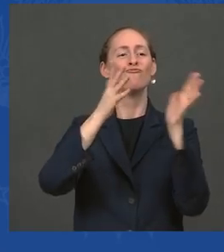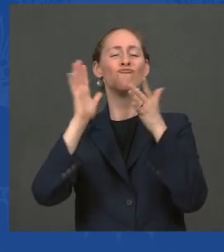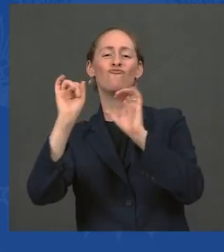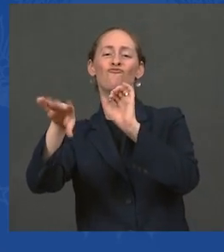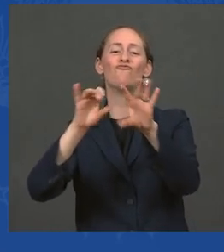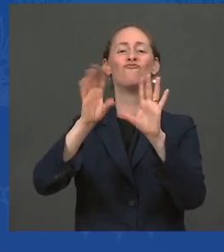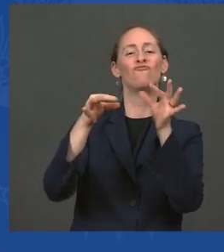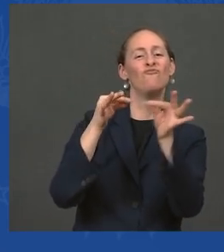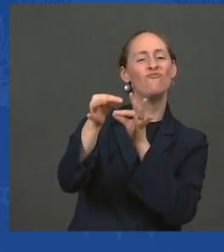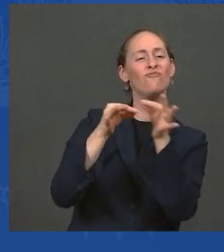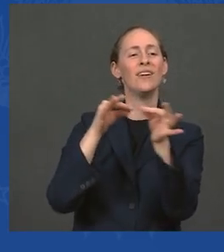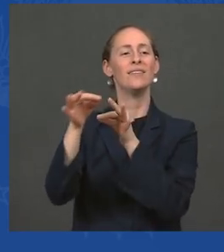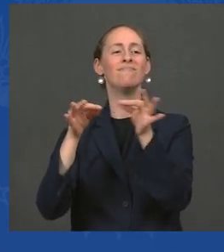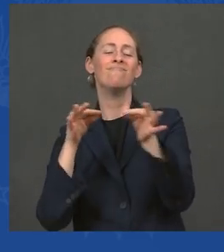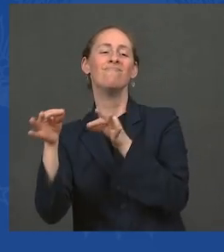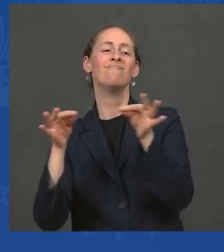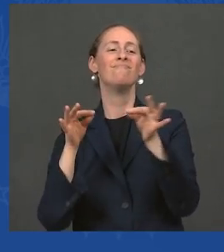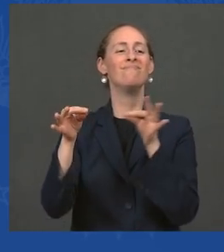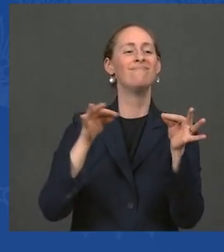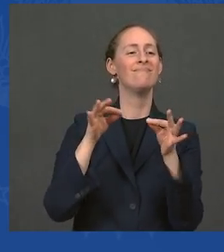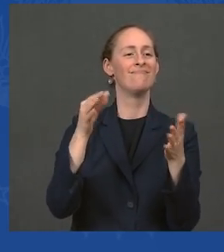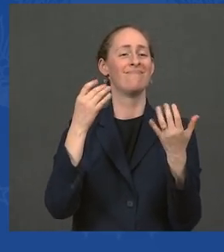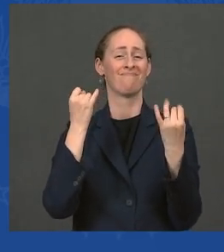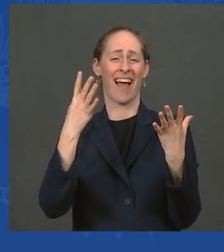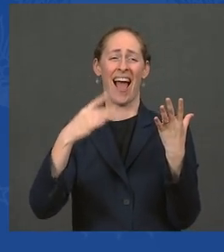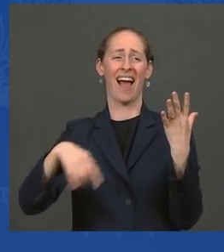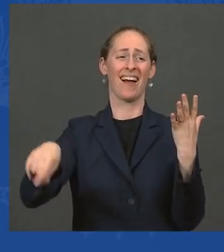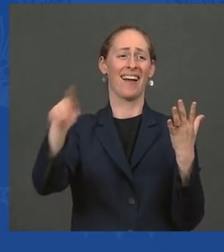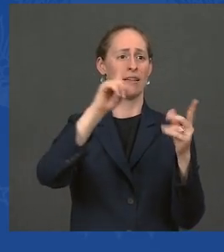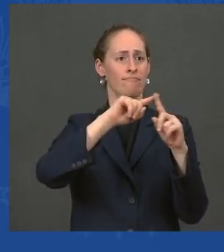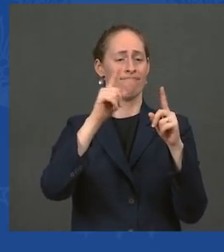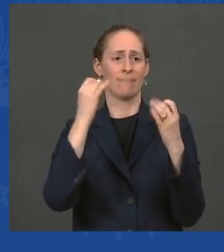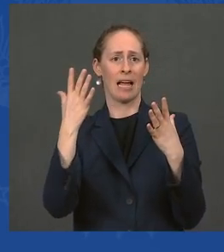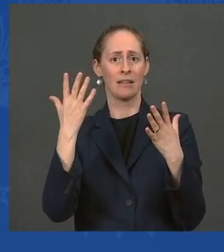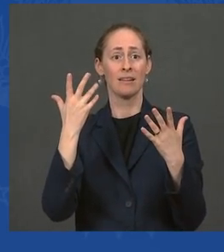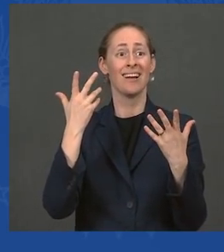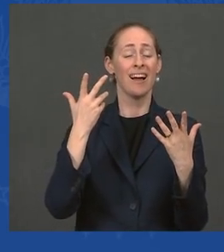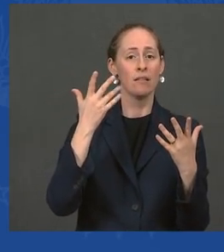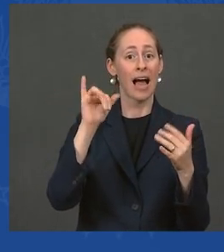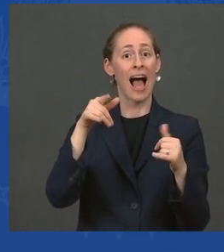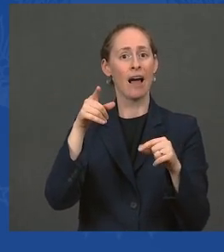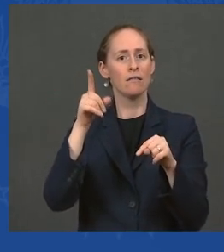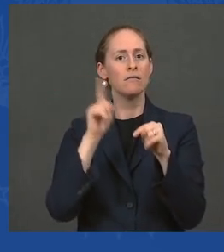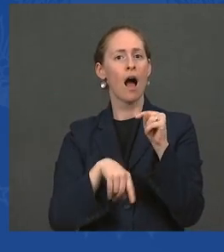don't have the capacity or inclination to do that. But right now, what are we doing?